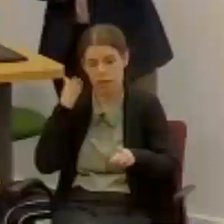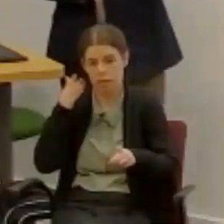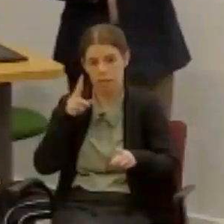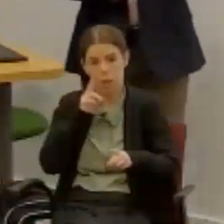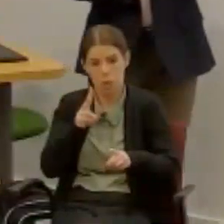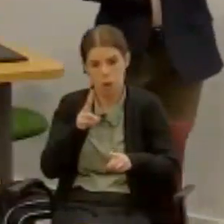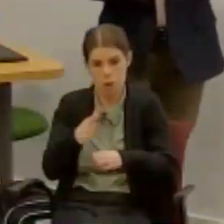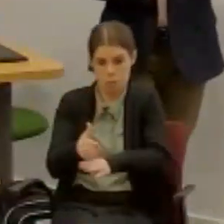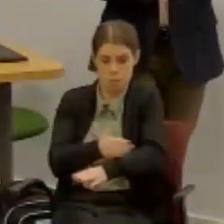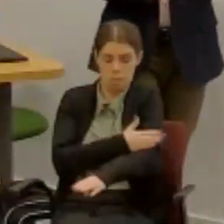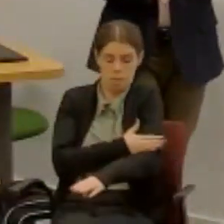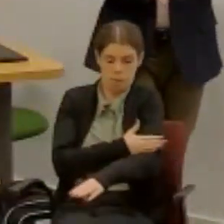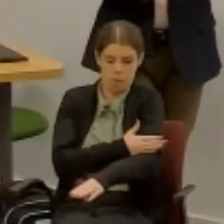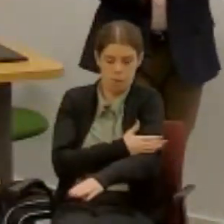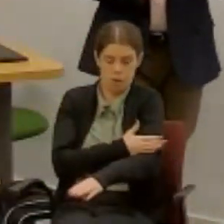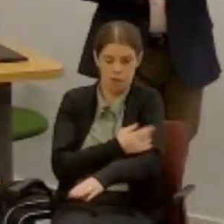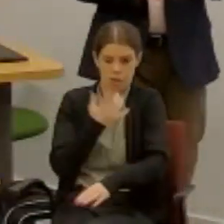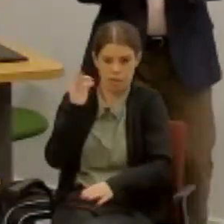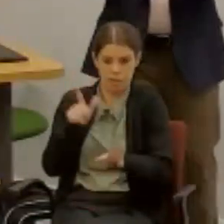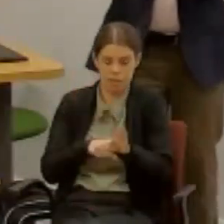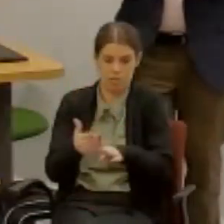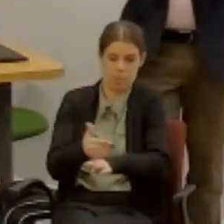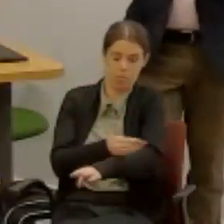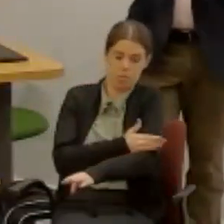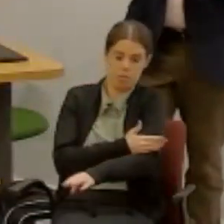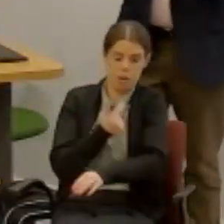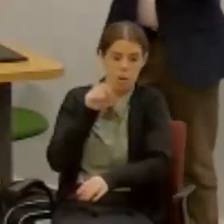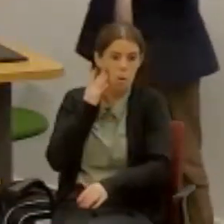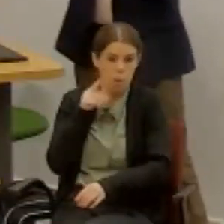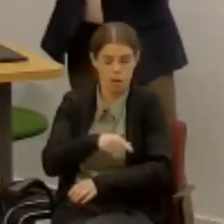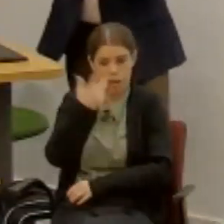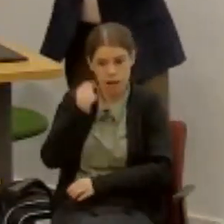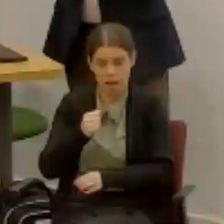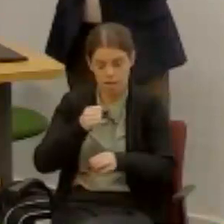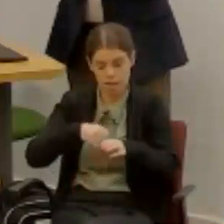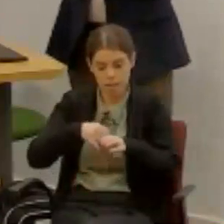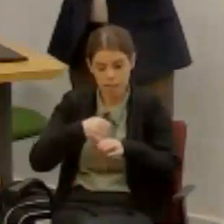decades before the disease presents. So, the time somebody has disease, they've already got significant pathology.